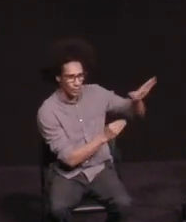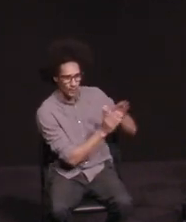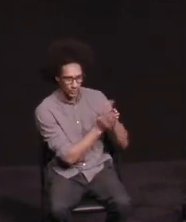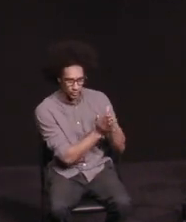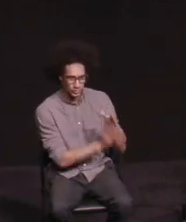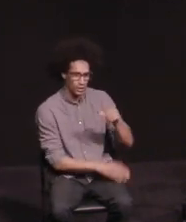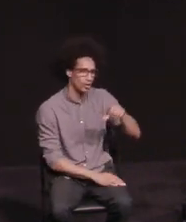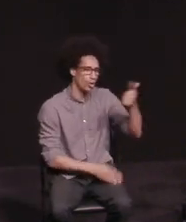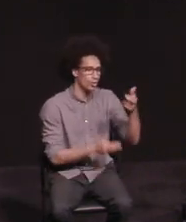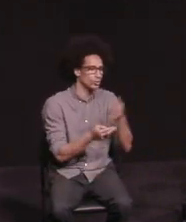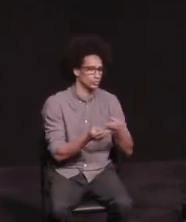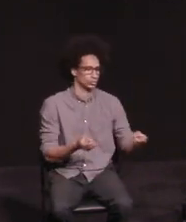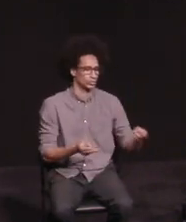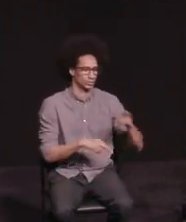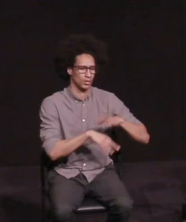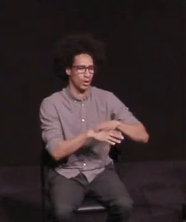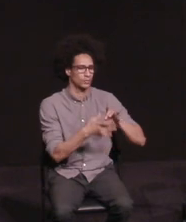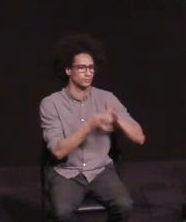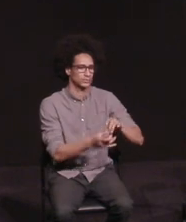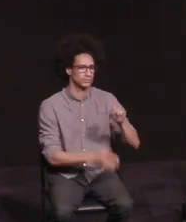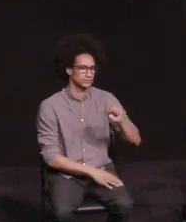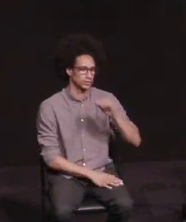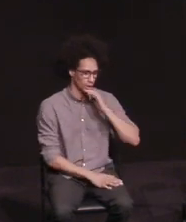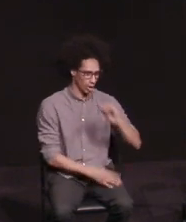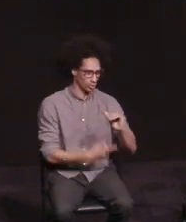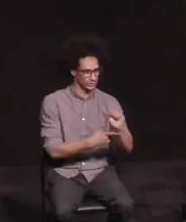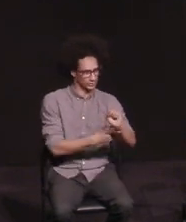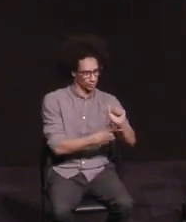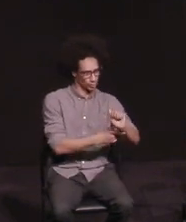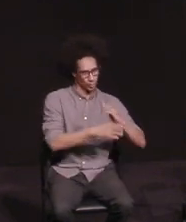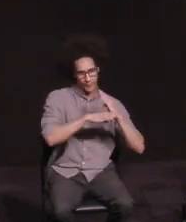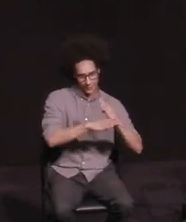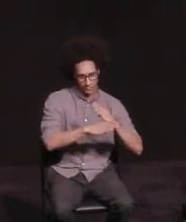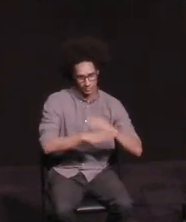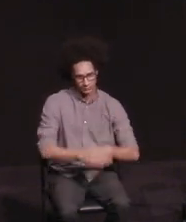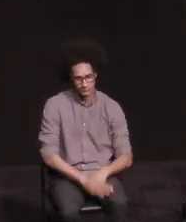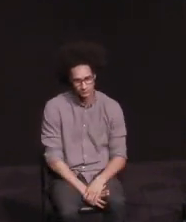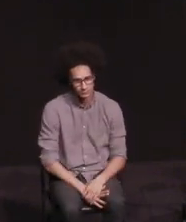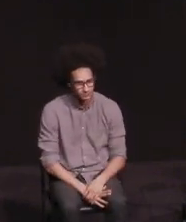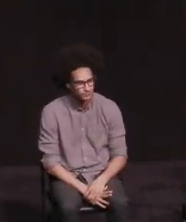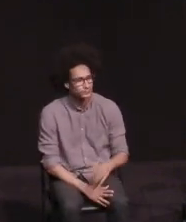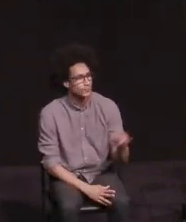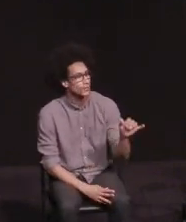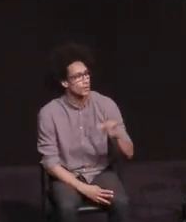resources on child sexual abuse prevention, and also we'll have